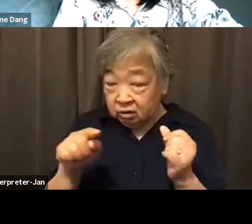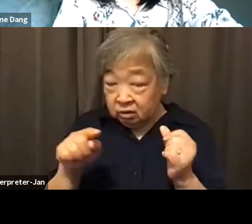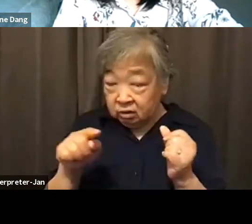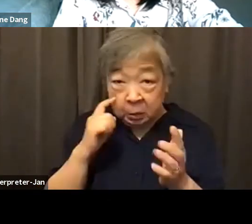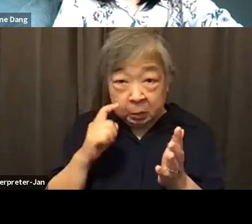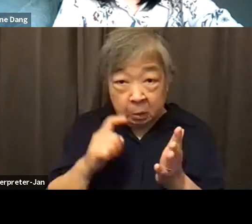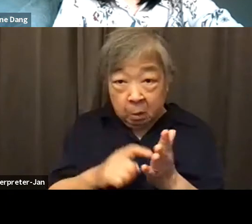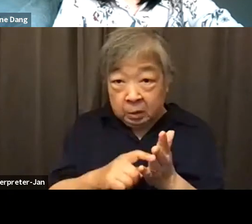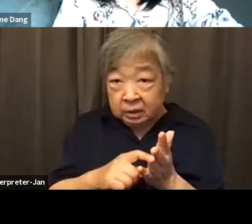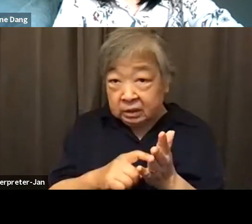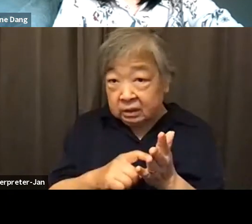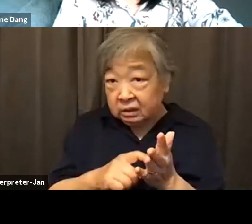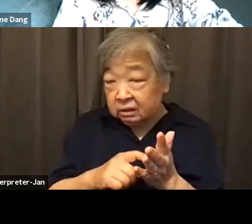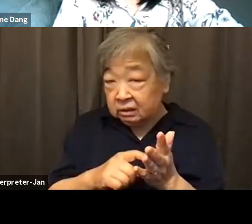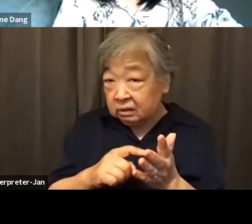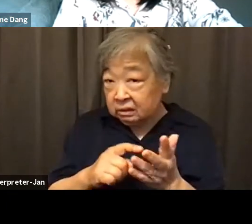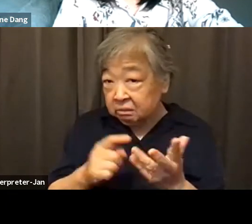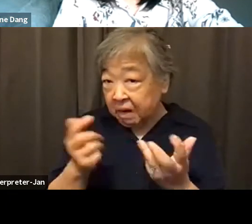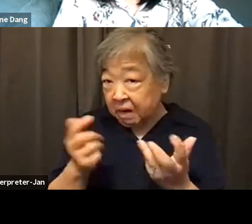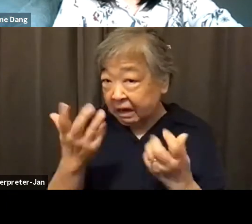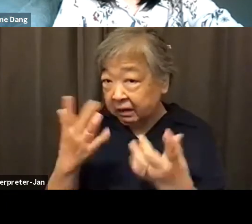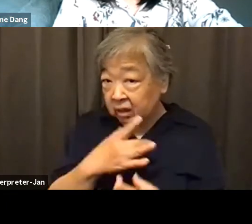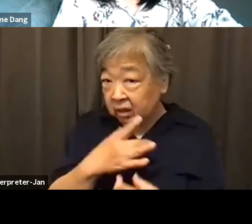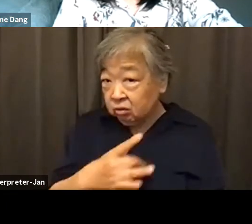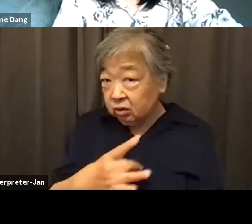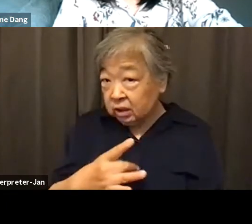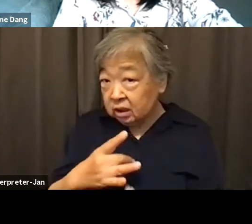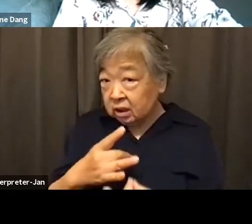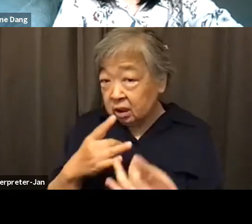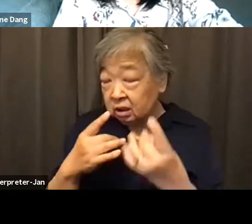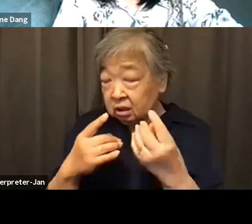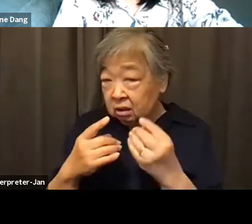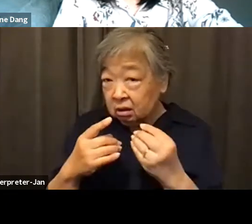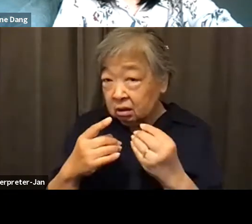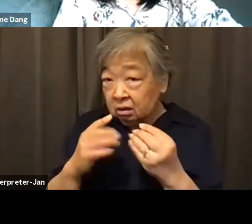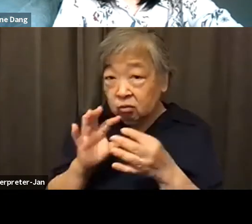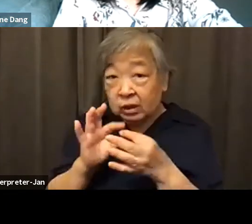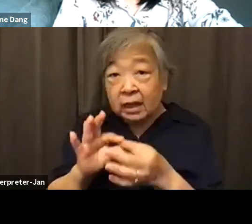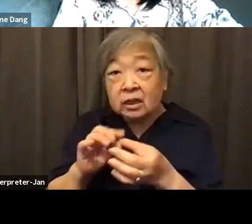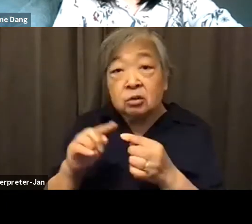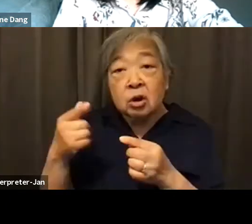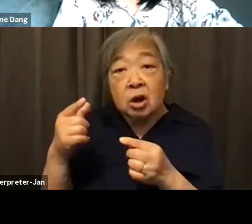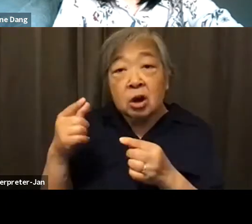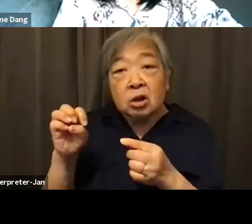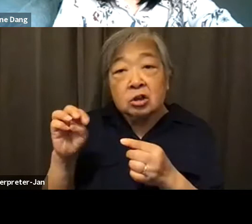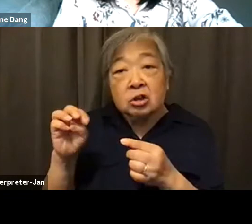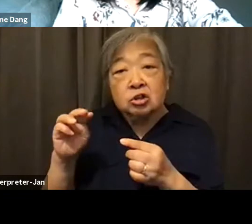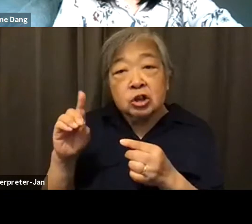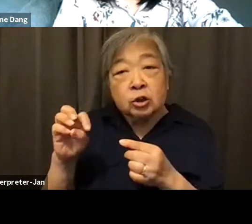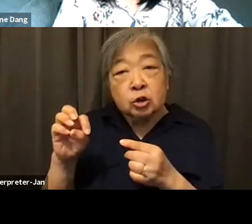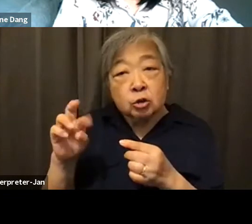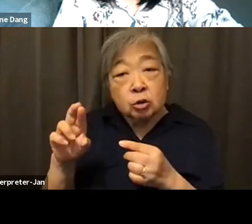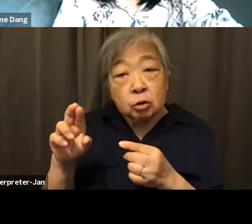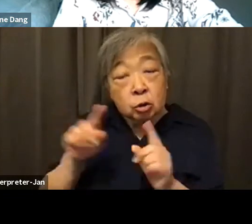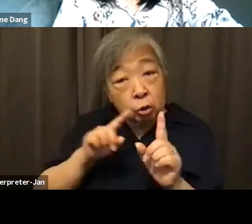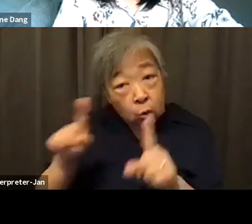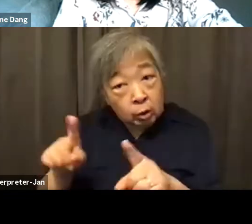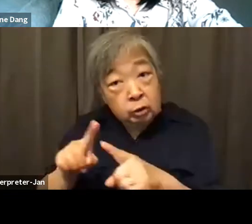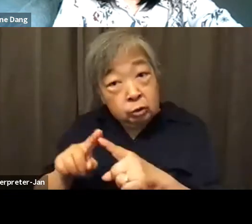any interesting dynamics with gender as far as being in your host community?